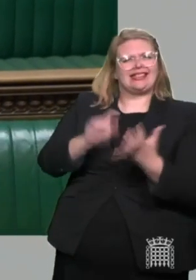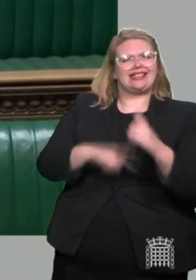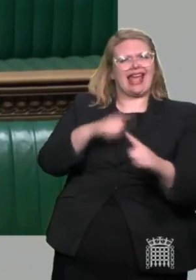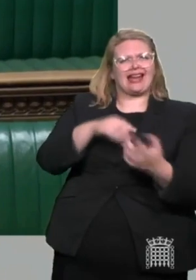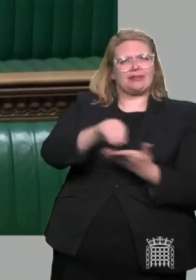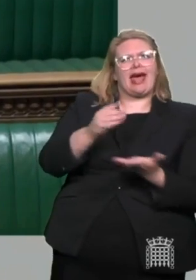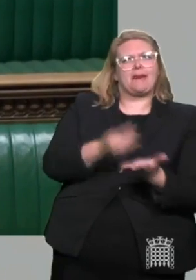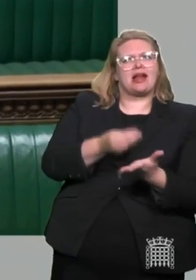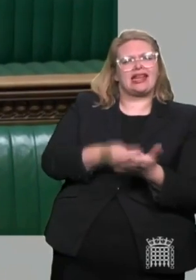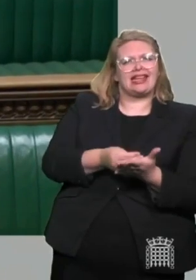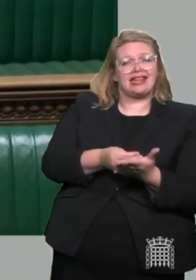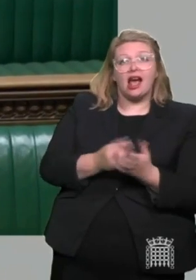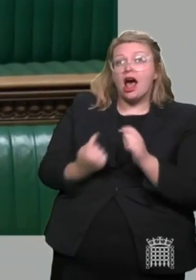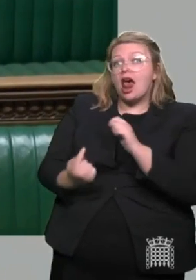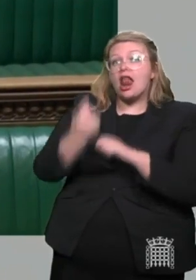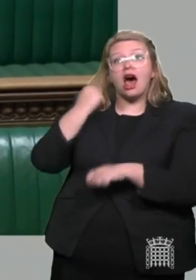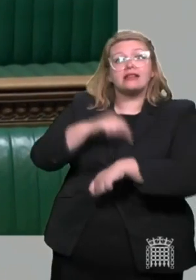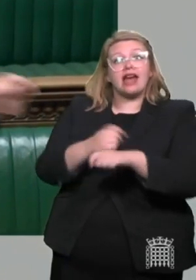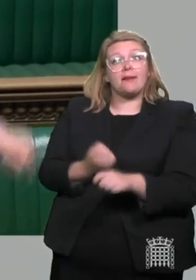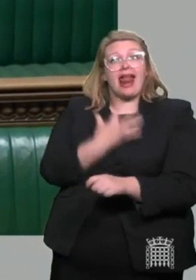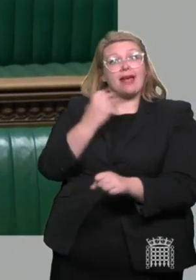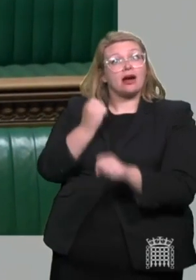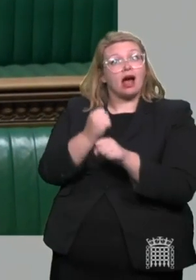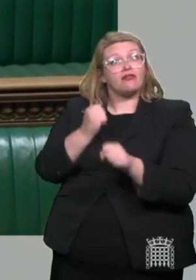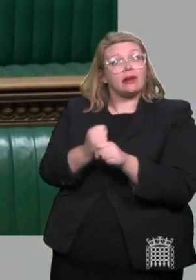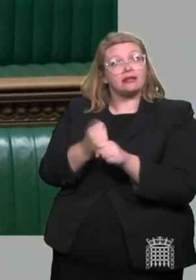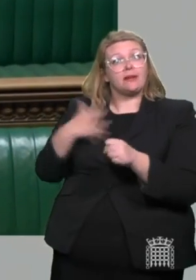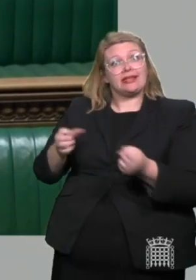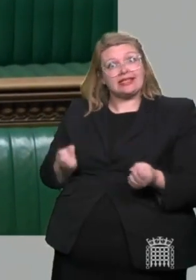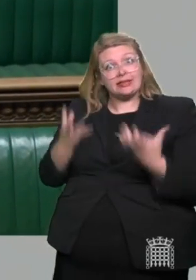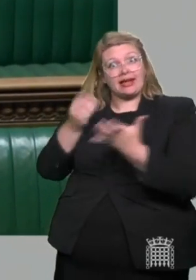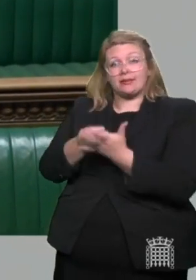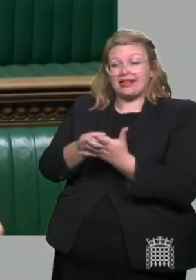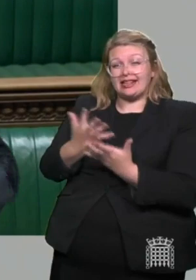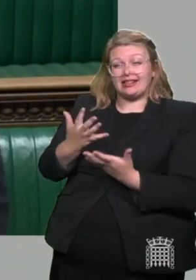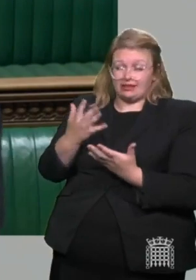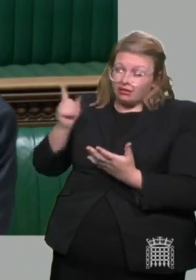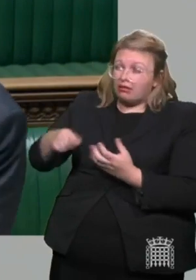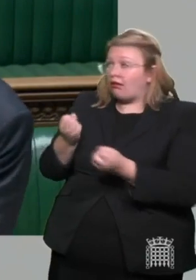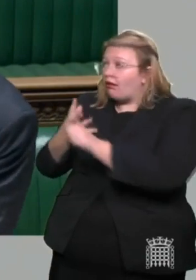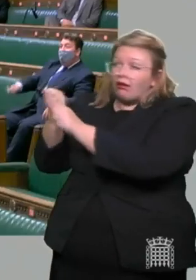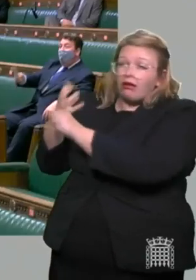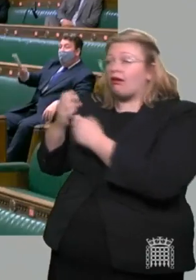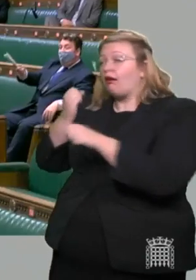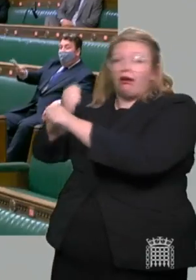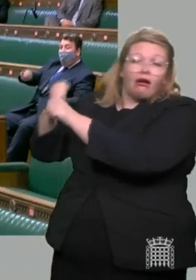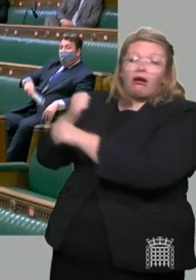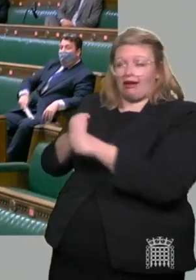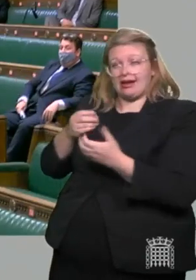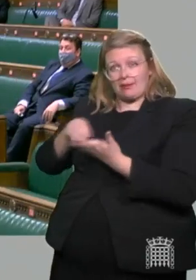who spent £500,000 of taxpayers’ money on the Downing Street flat. [Interruption.] Yes they did,